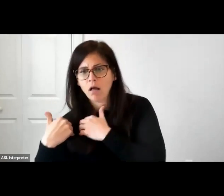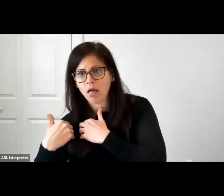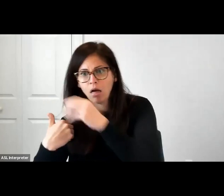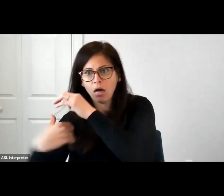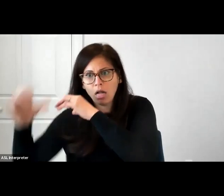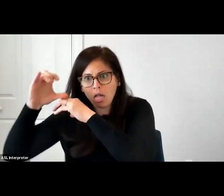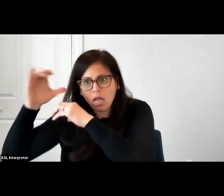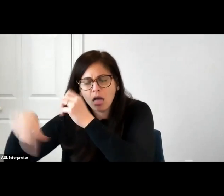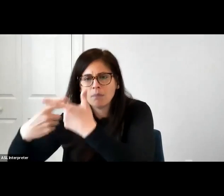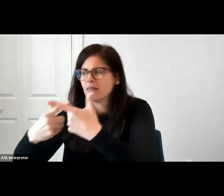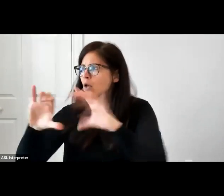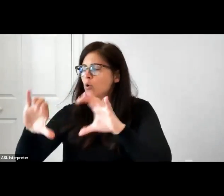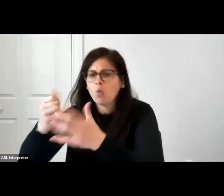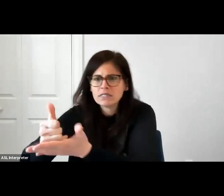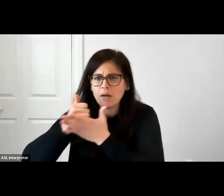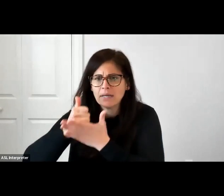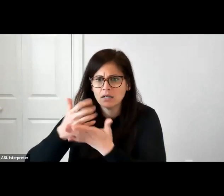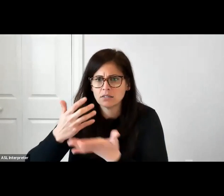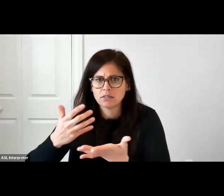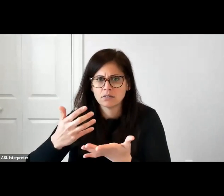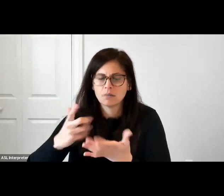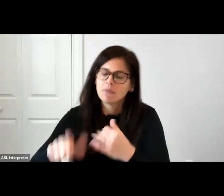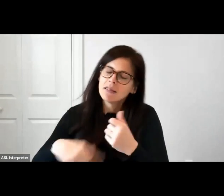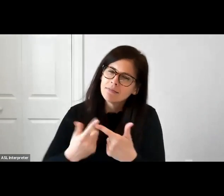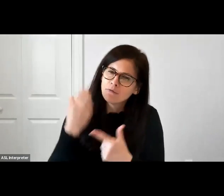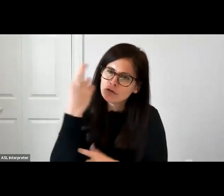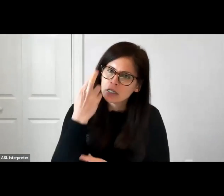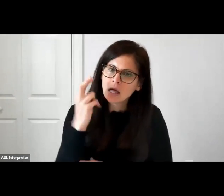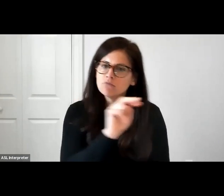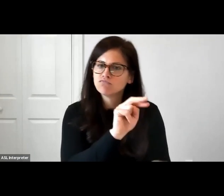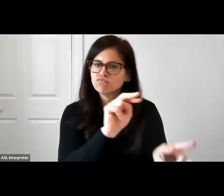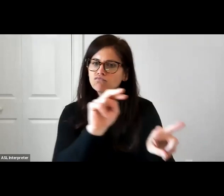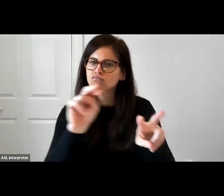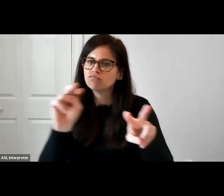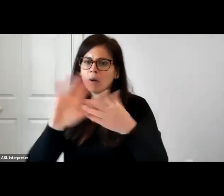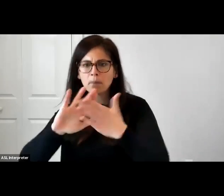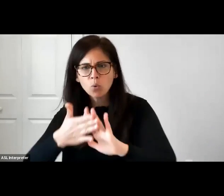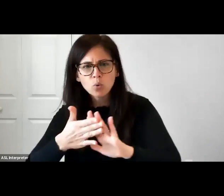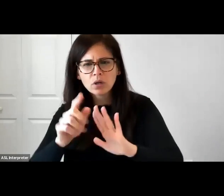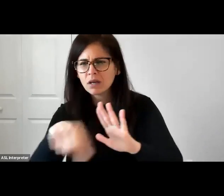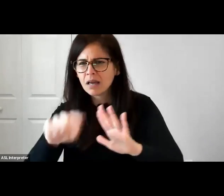that the community and those that are around you that lift you up, together, we have the power